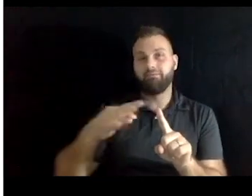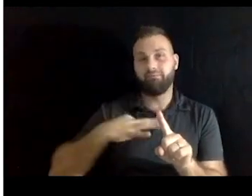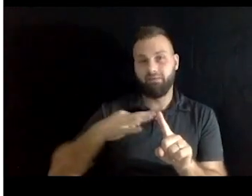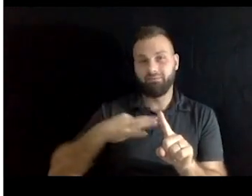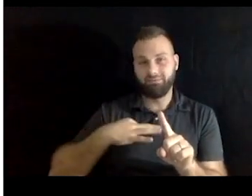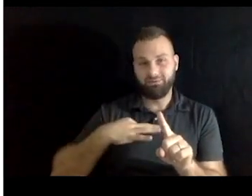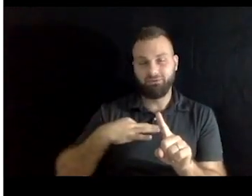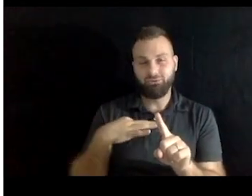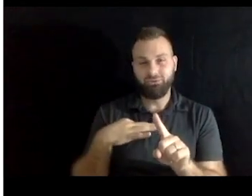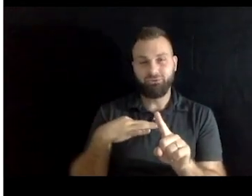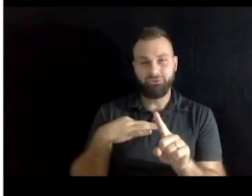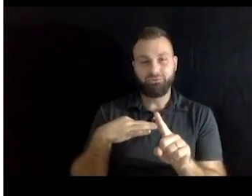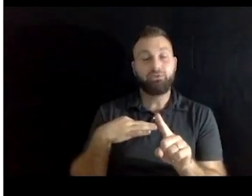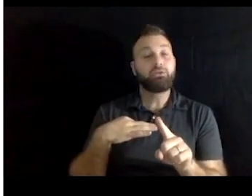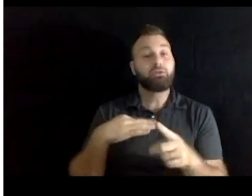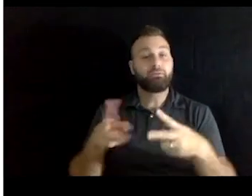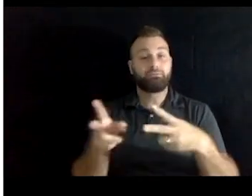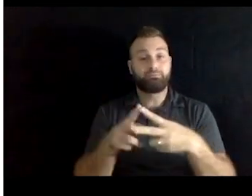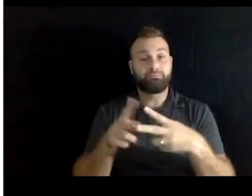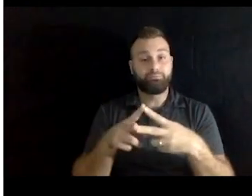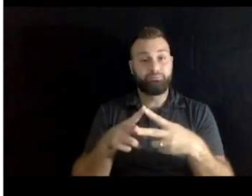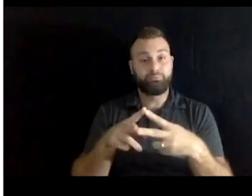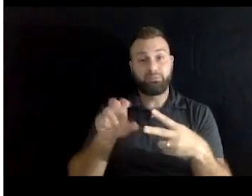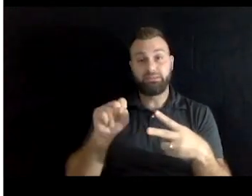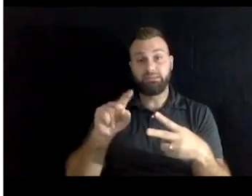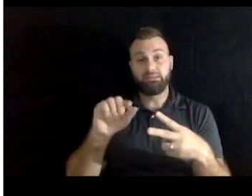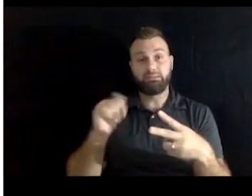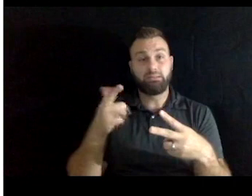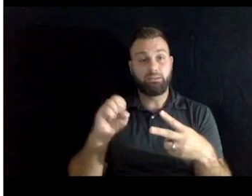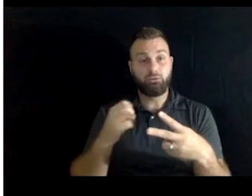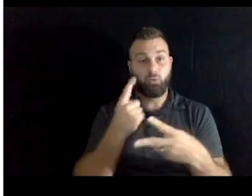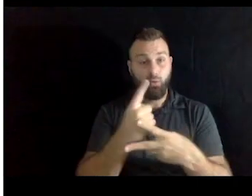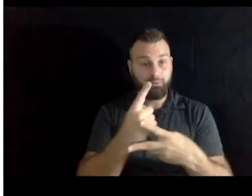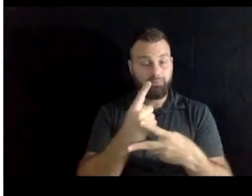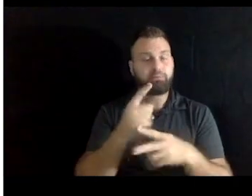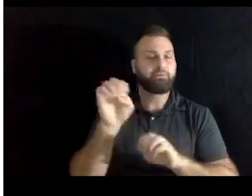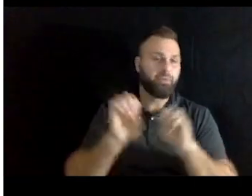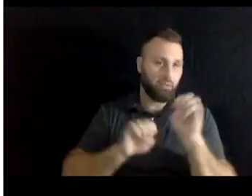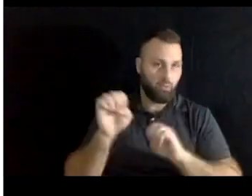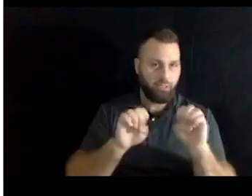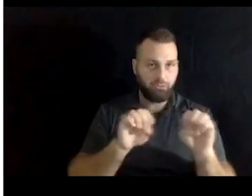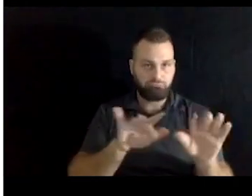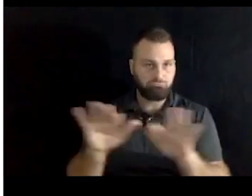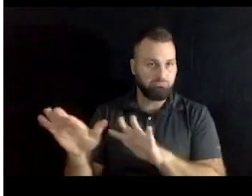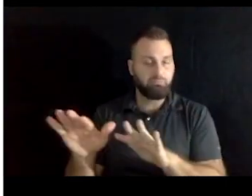stage. stage one which is the stages. I was mostly involved in evaluating they